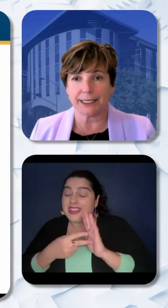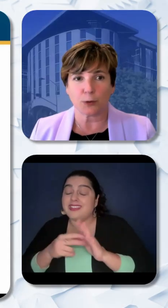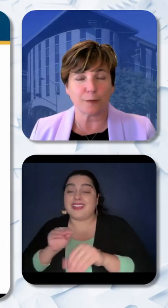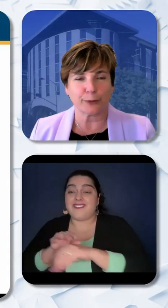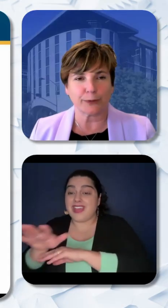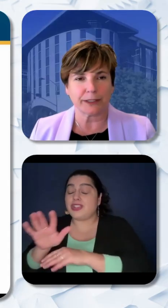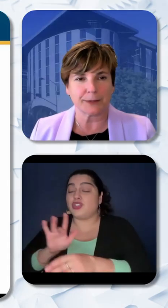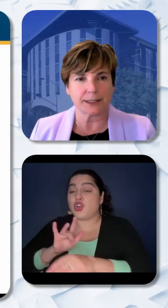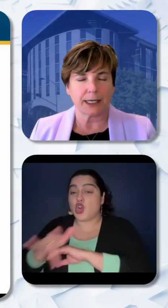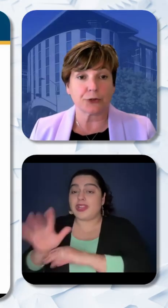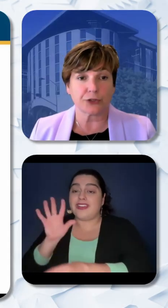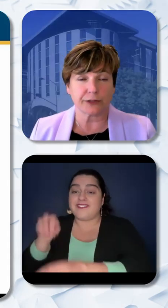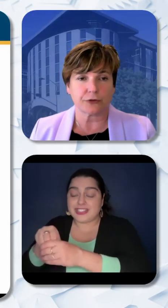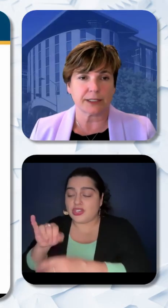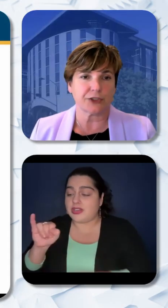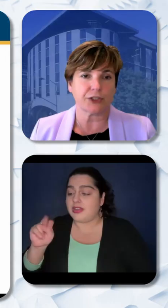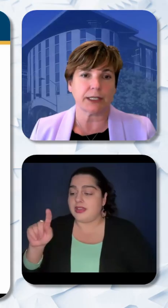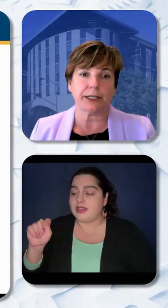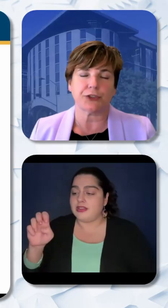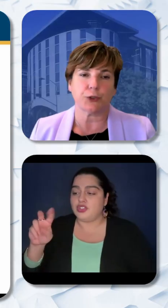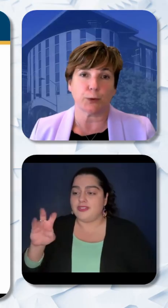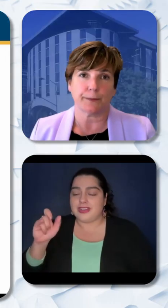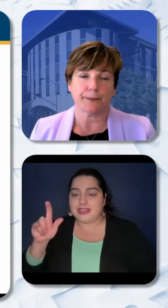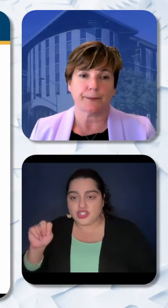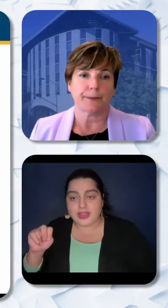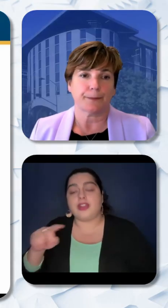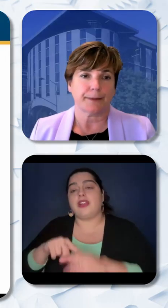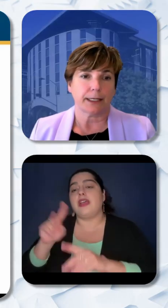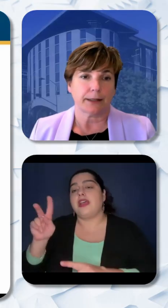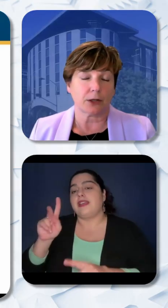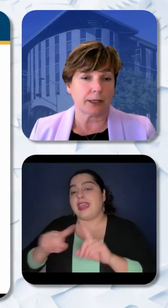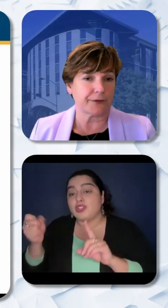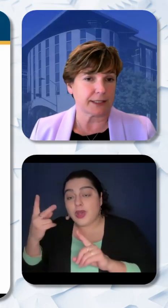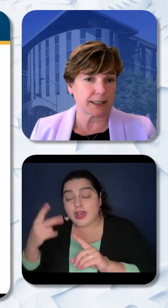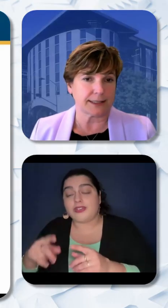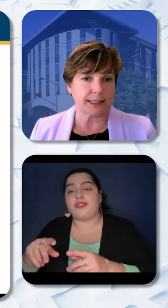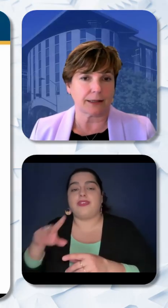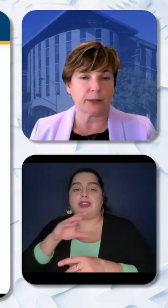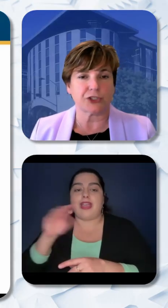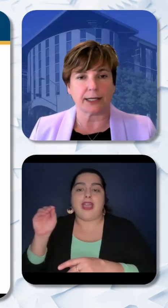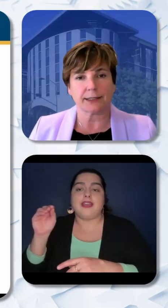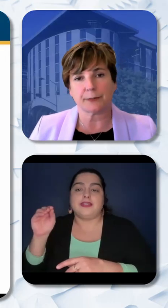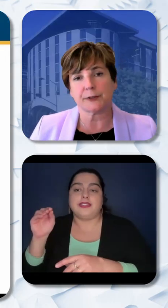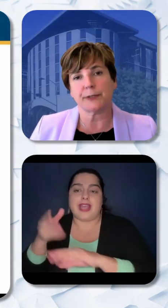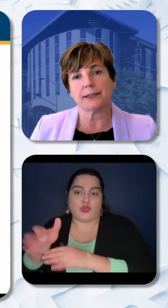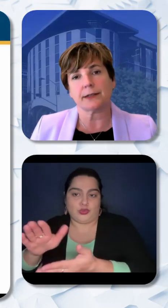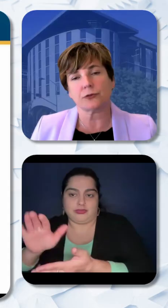K-12 programs, and transition-age youth. The law emphasizes that language access must be a